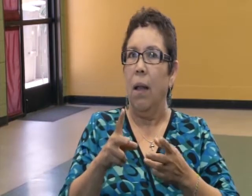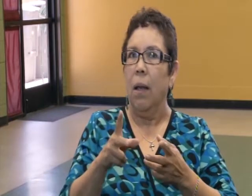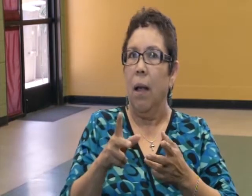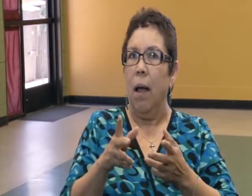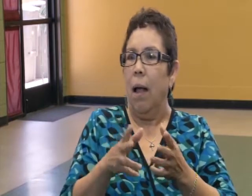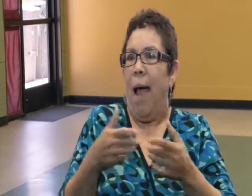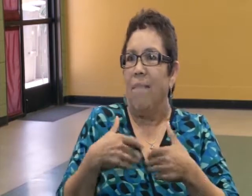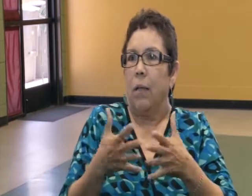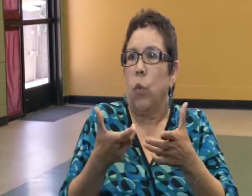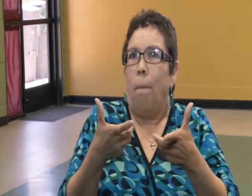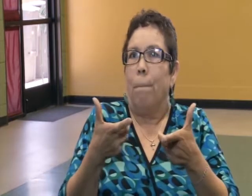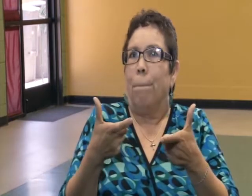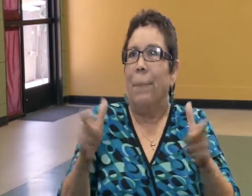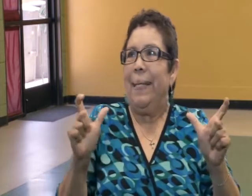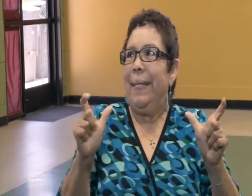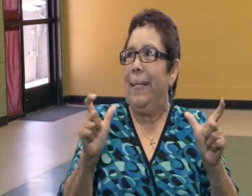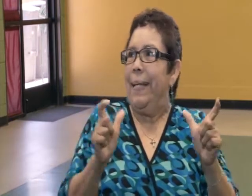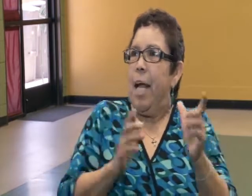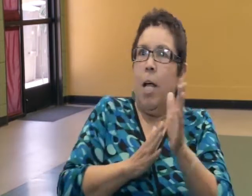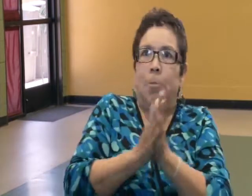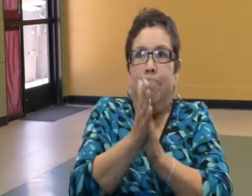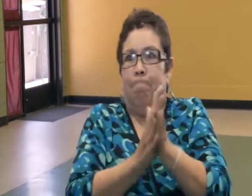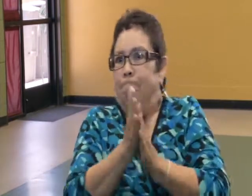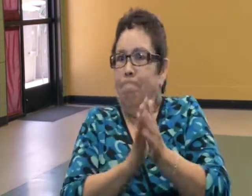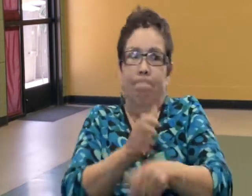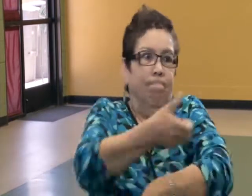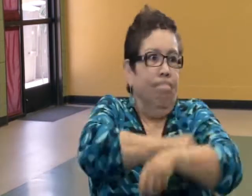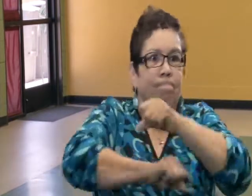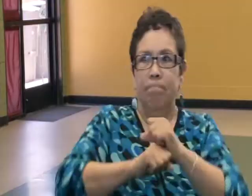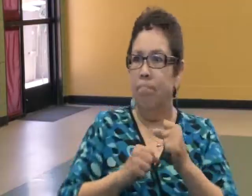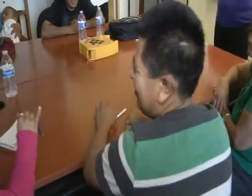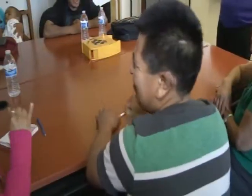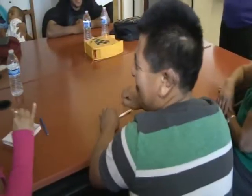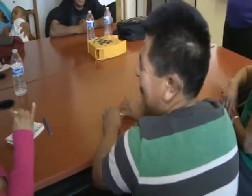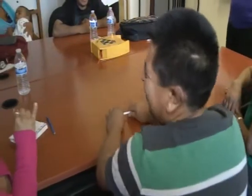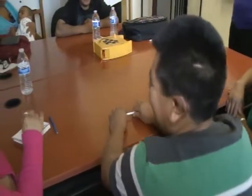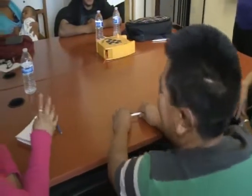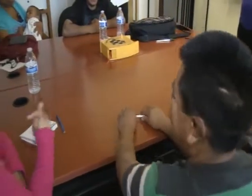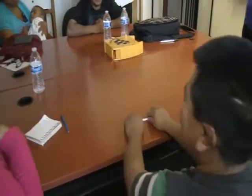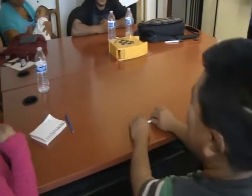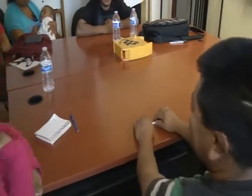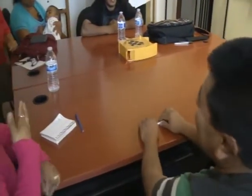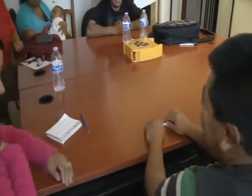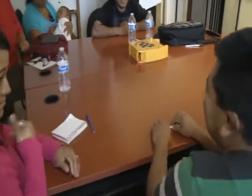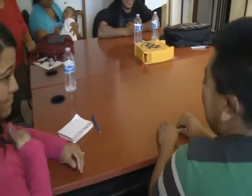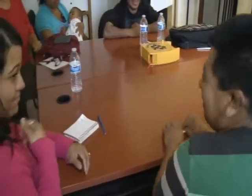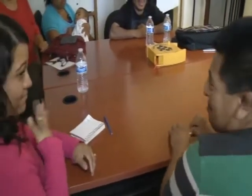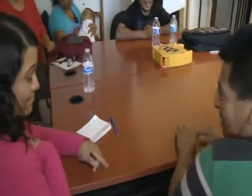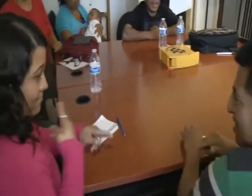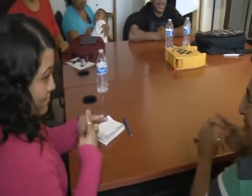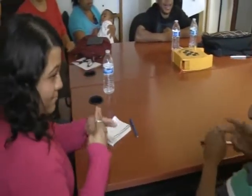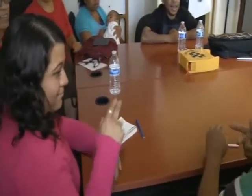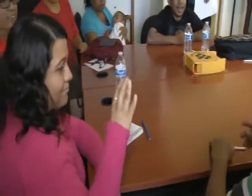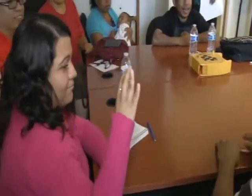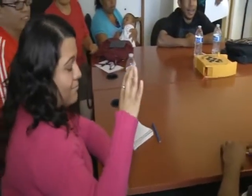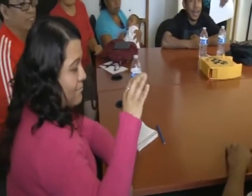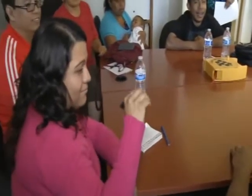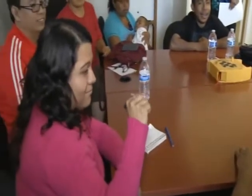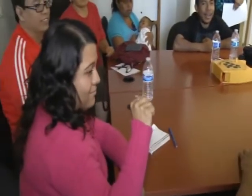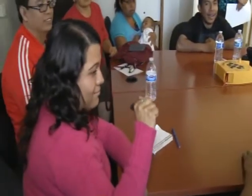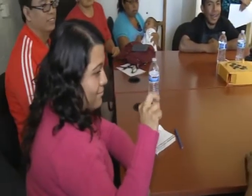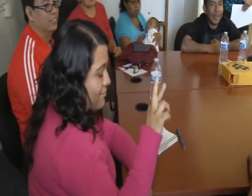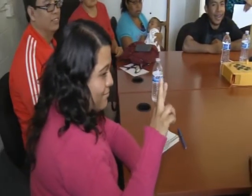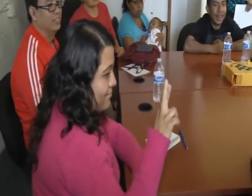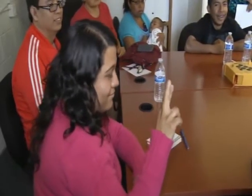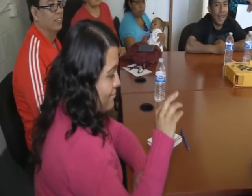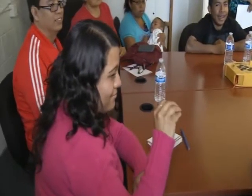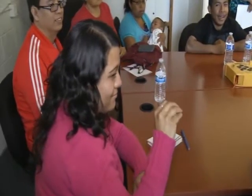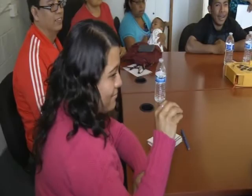and they have a desire, a passion, an enthusiam to learn, and they work so hard to learn that sign language.